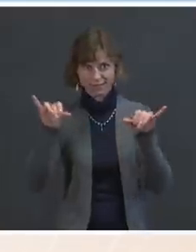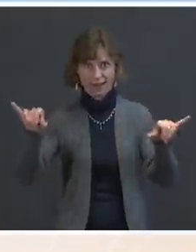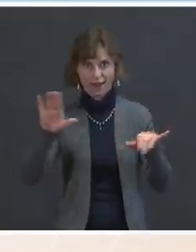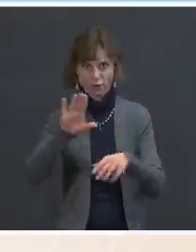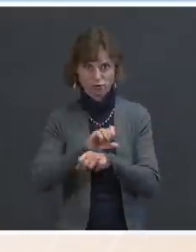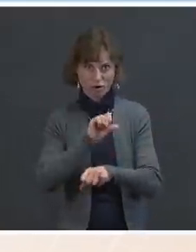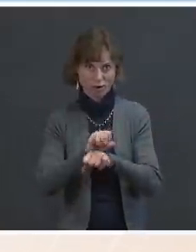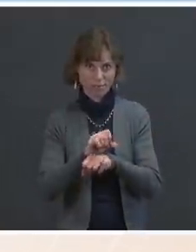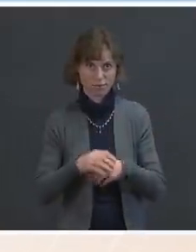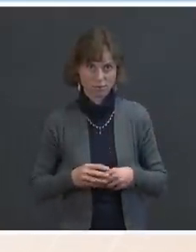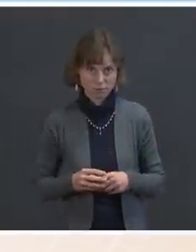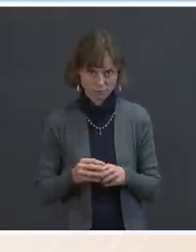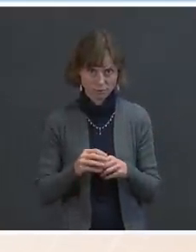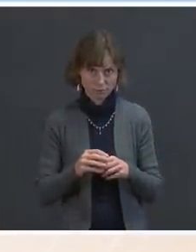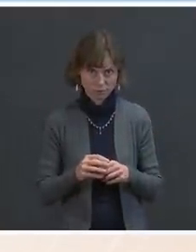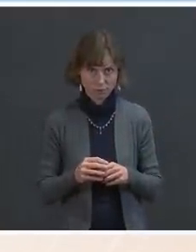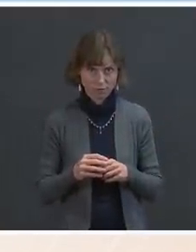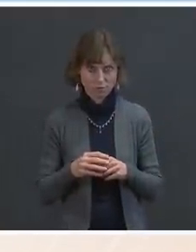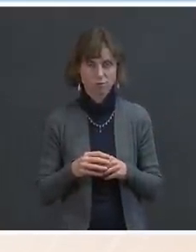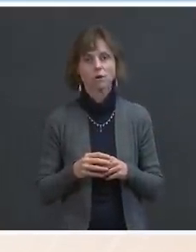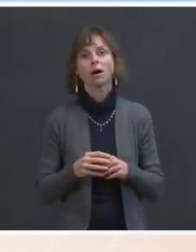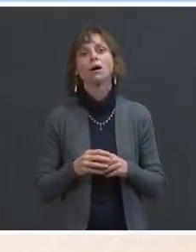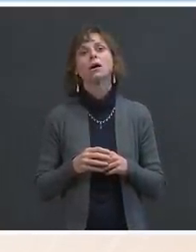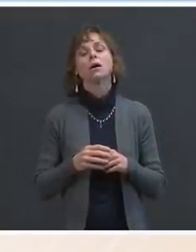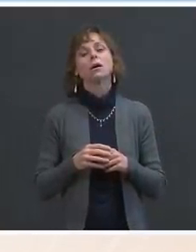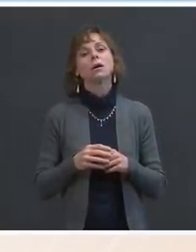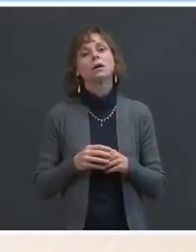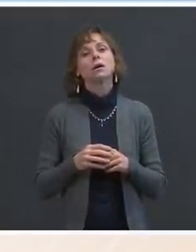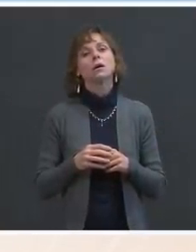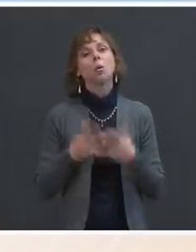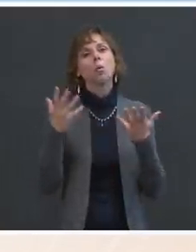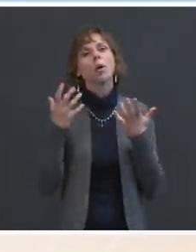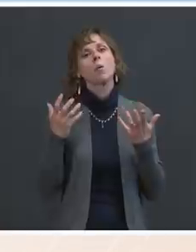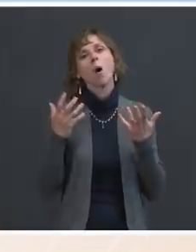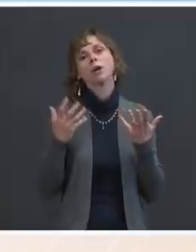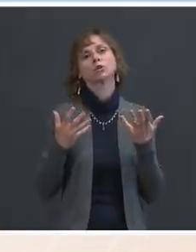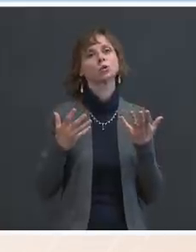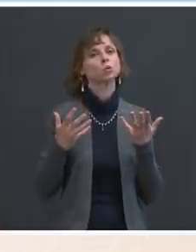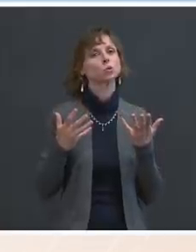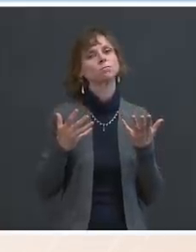And we are looking -- they are looking for ways to maximize, of course, the impact of every dollar.